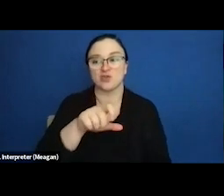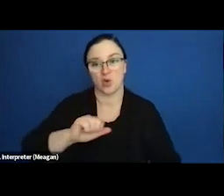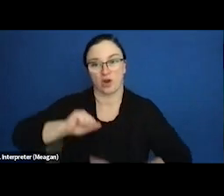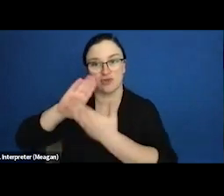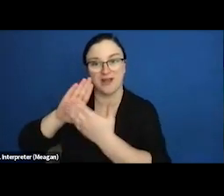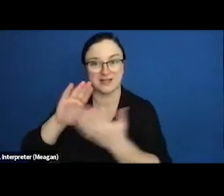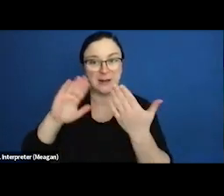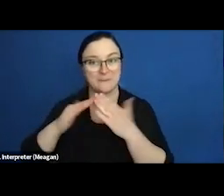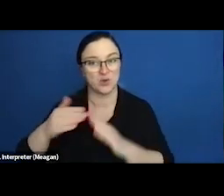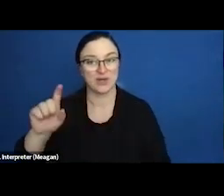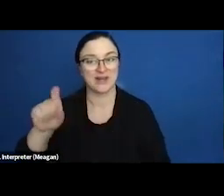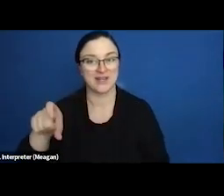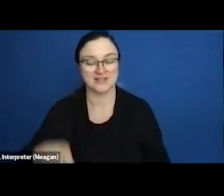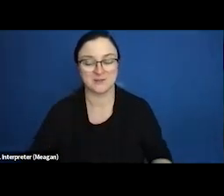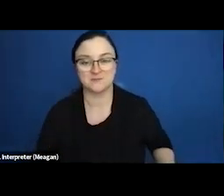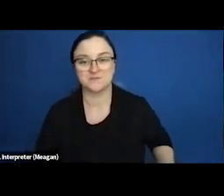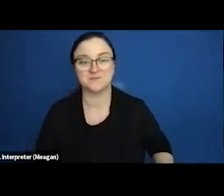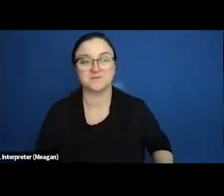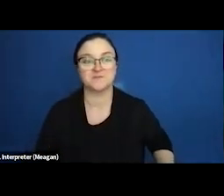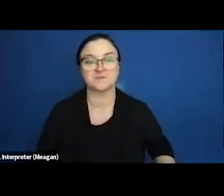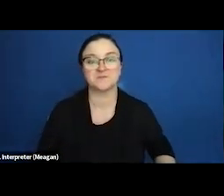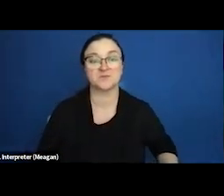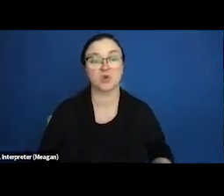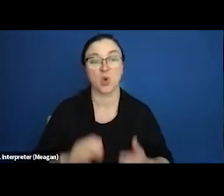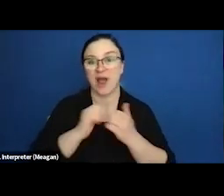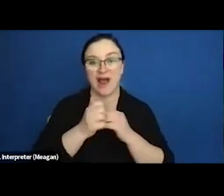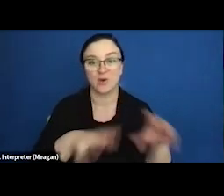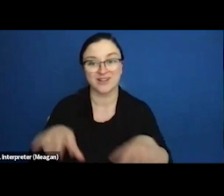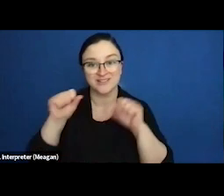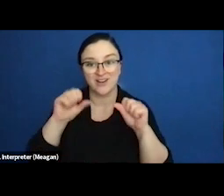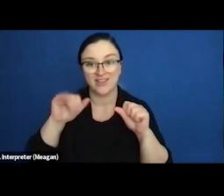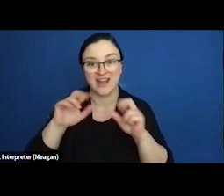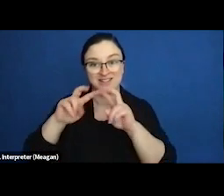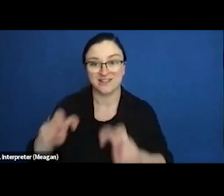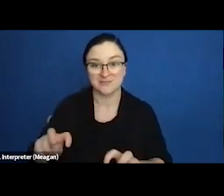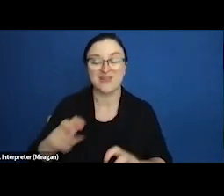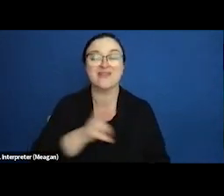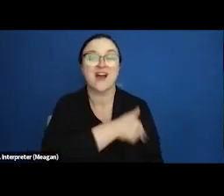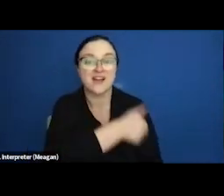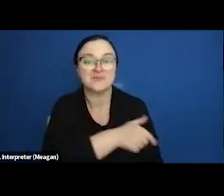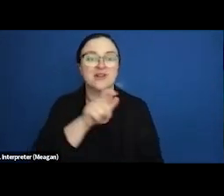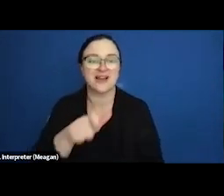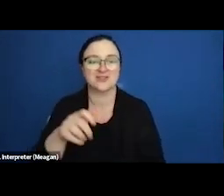And so to conduct the community health needs assessment, the hospital has to go through the following steps.